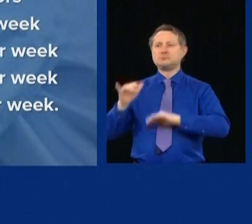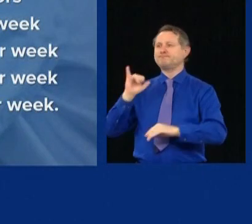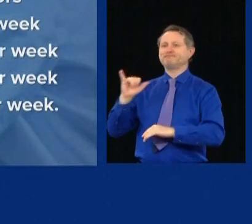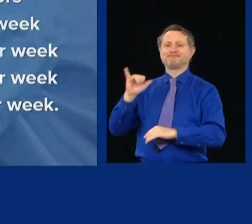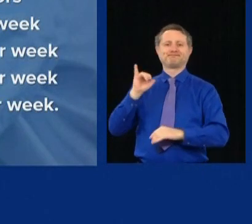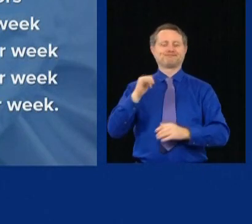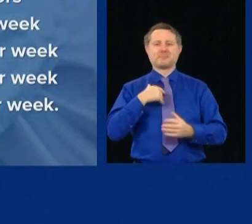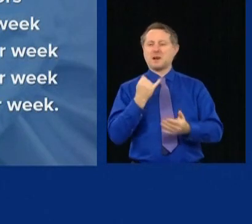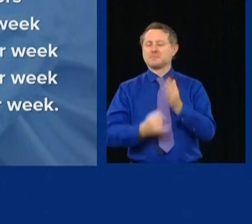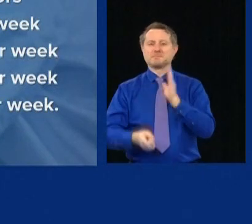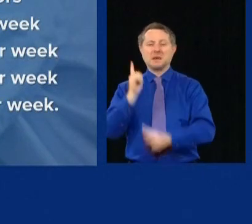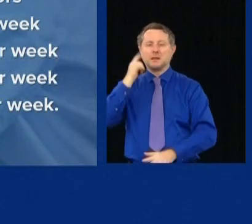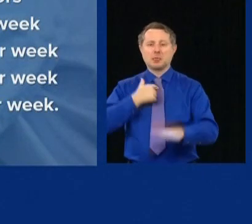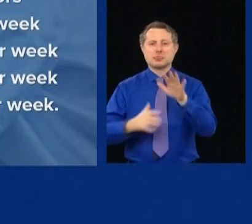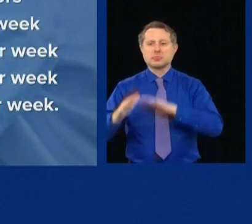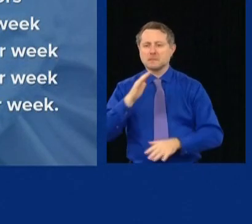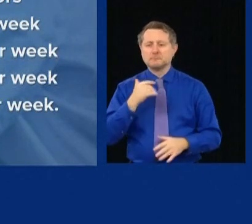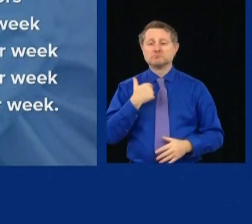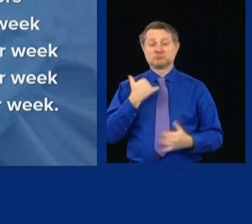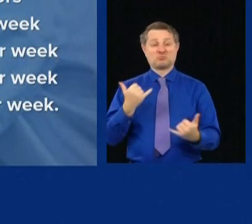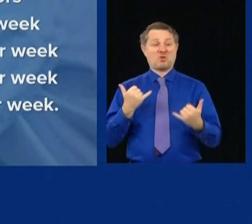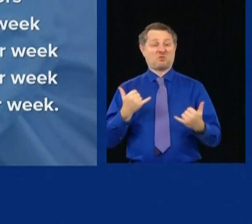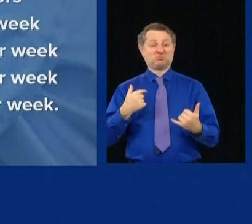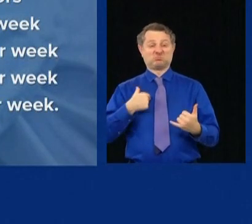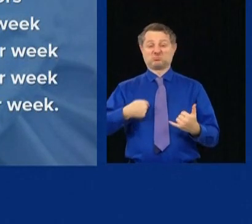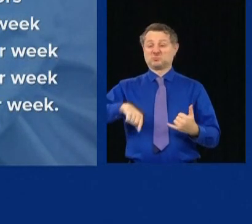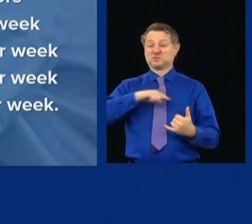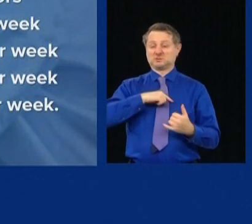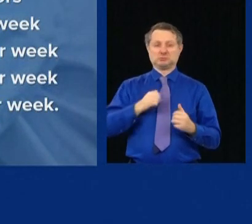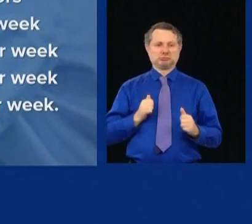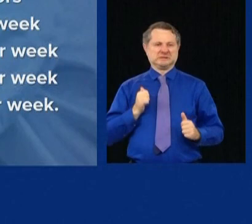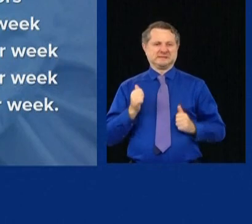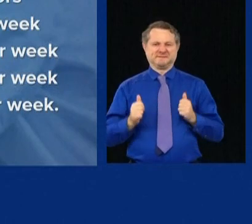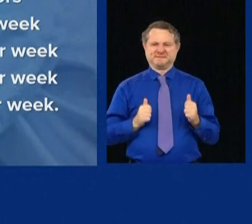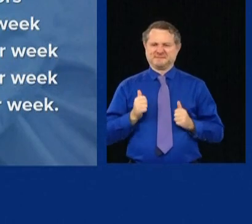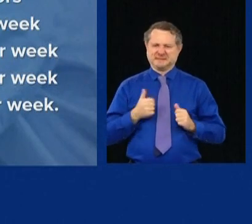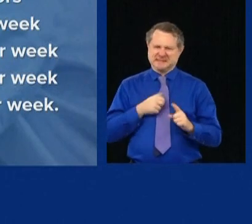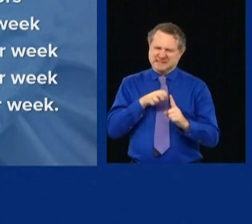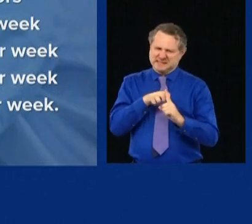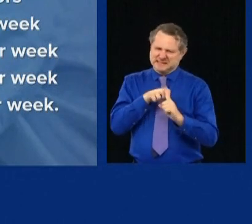NEVER AGAIN AS A NATION HAVE TO